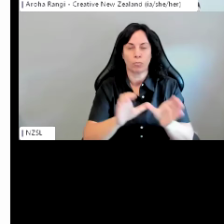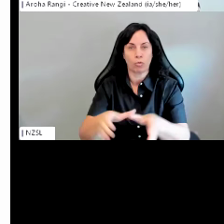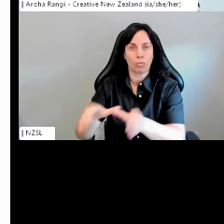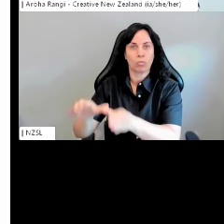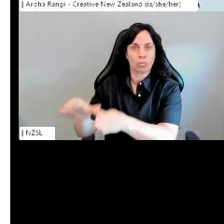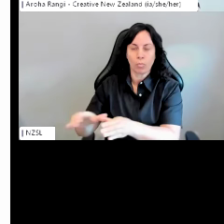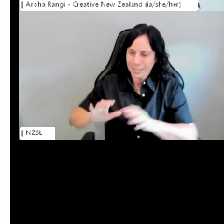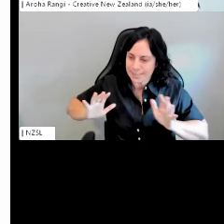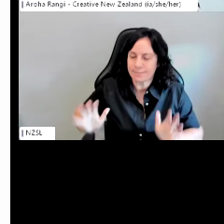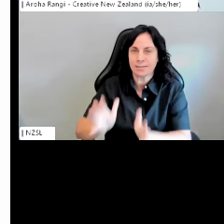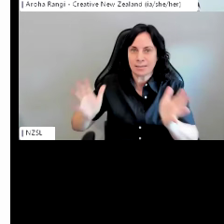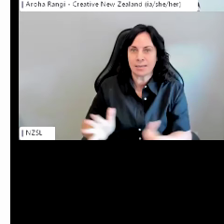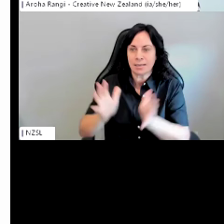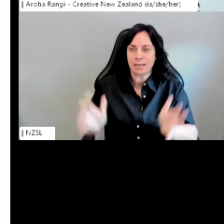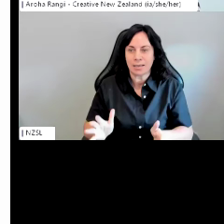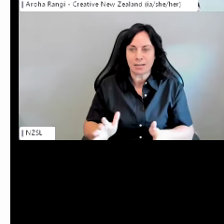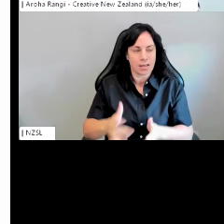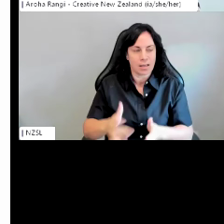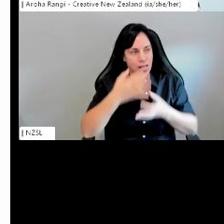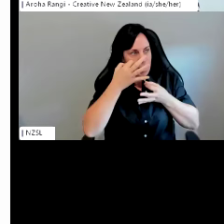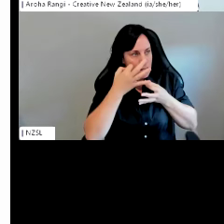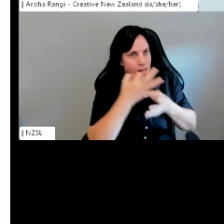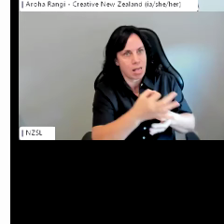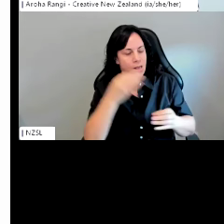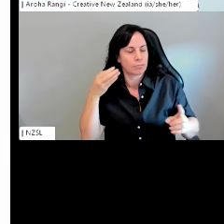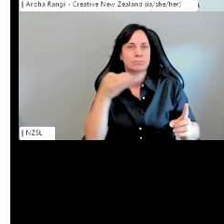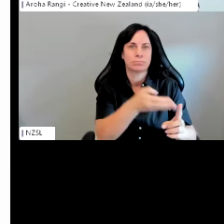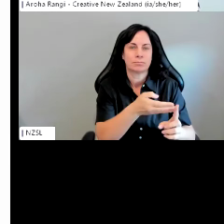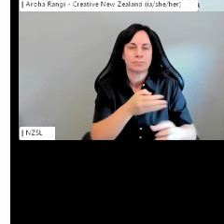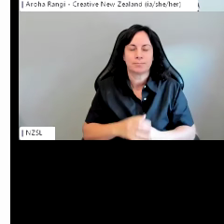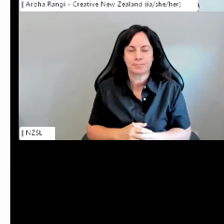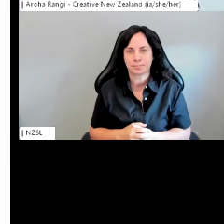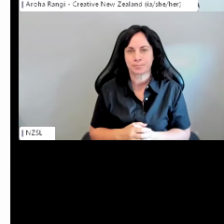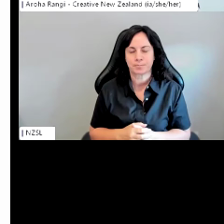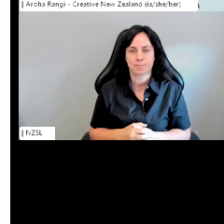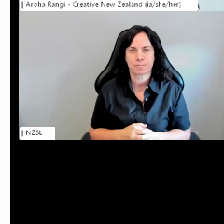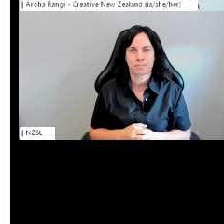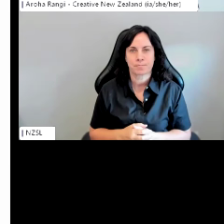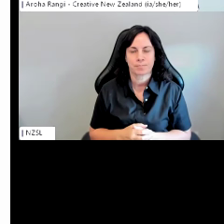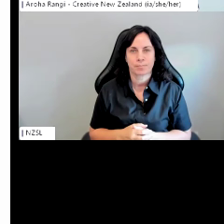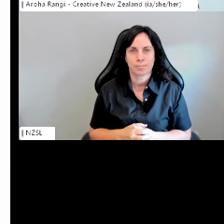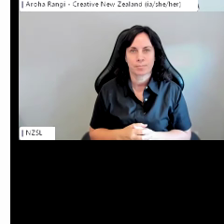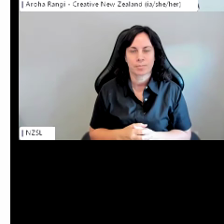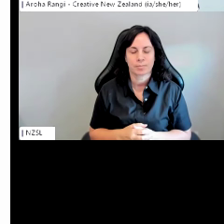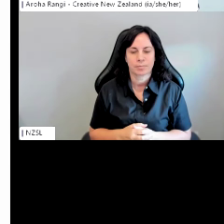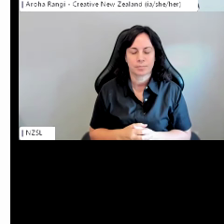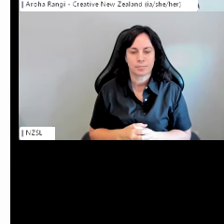more intentional deliberate choices to come and see us. Um, and so if you look for the